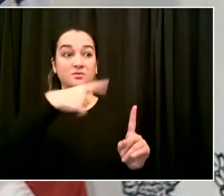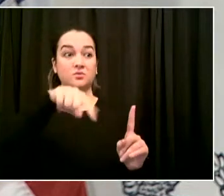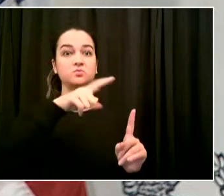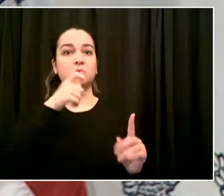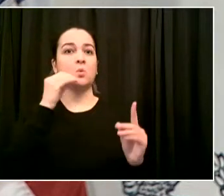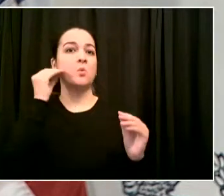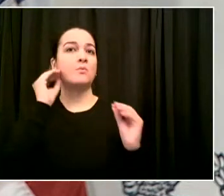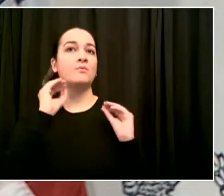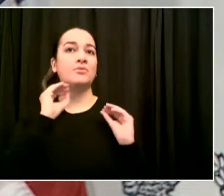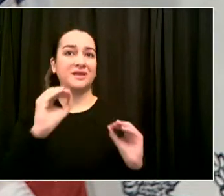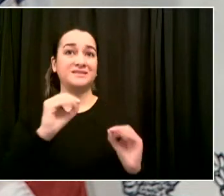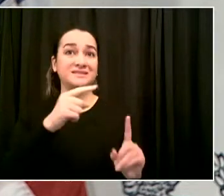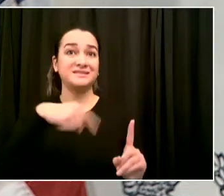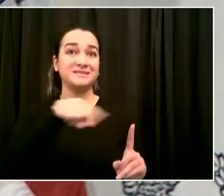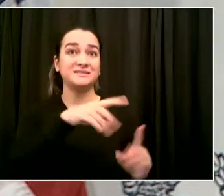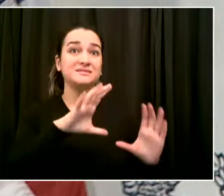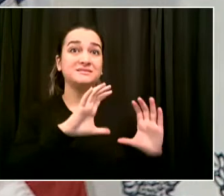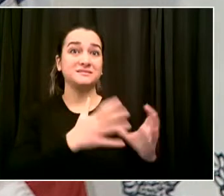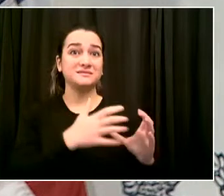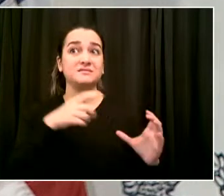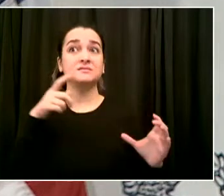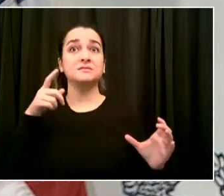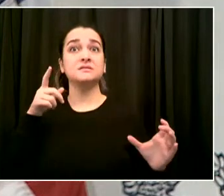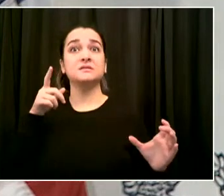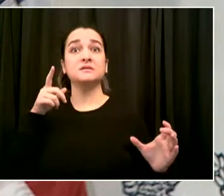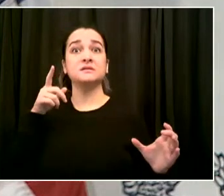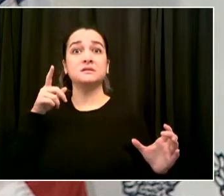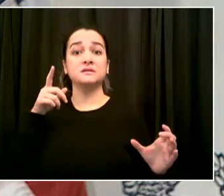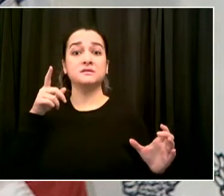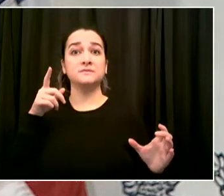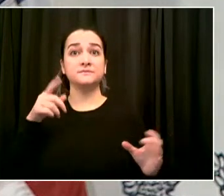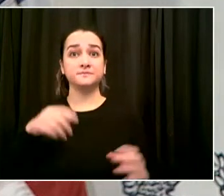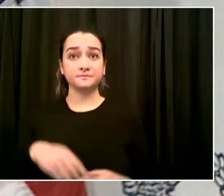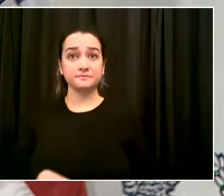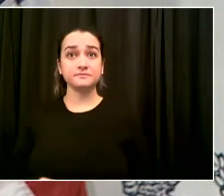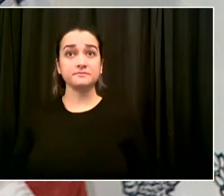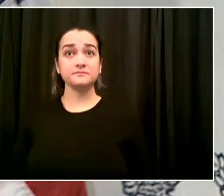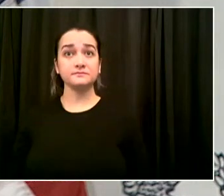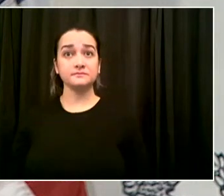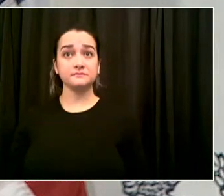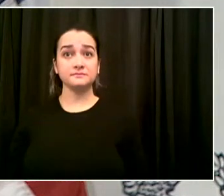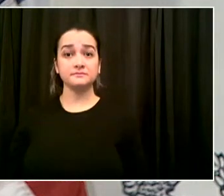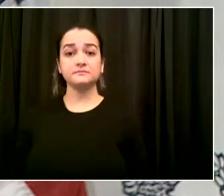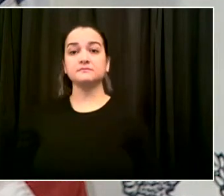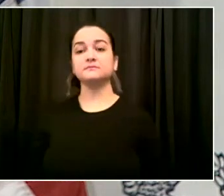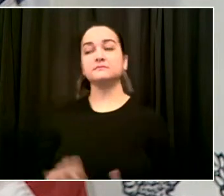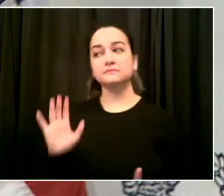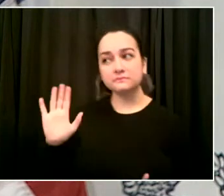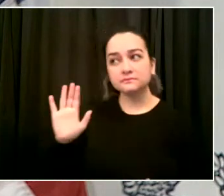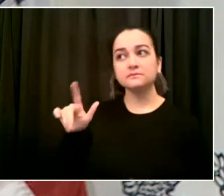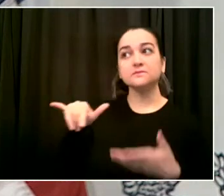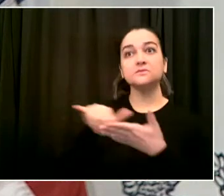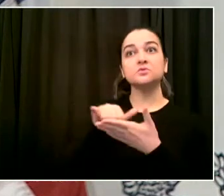MAKING MAXIMUM HOUSING AVAILABLE IS TO FOLLOW THROUGH H ONTHTHE STATE LEVEL WITH